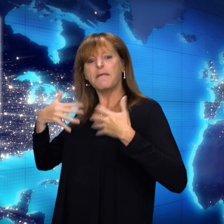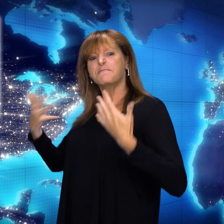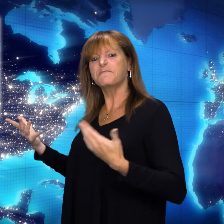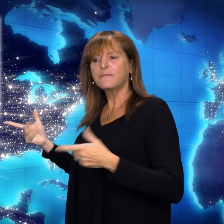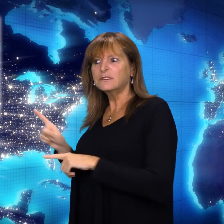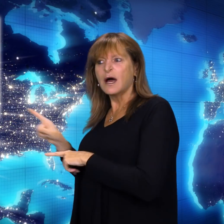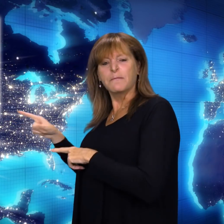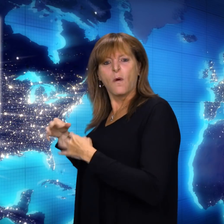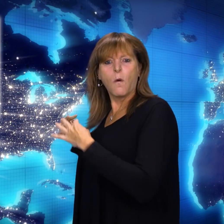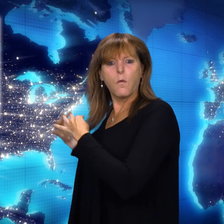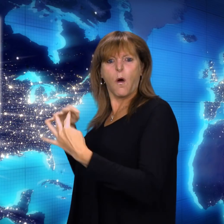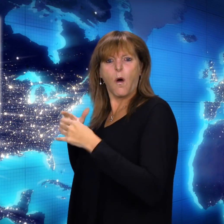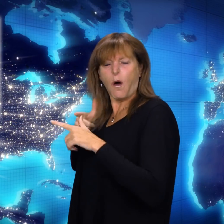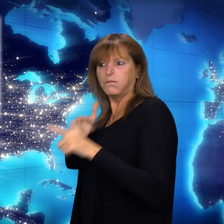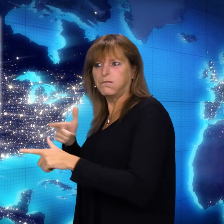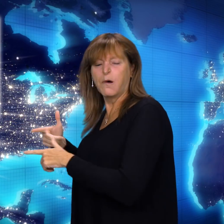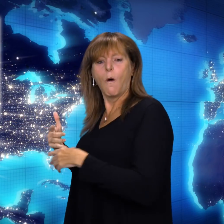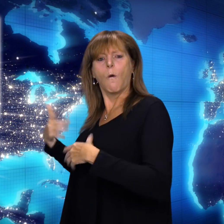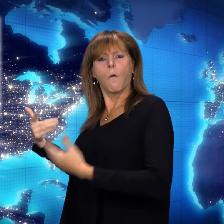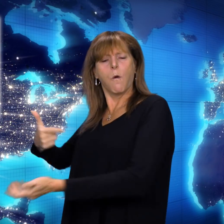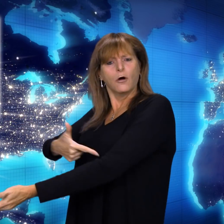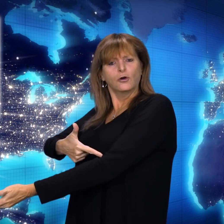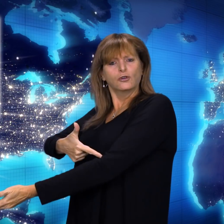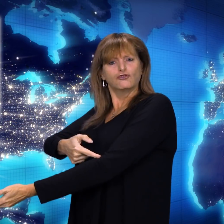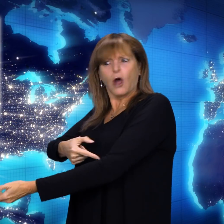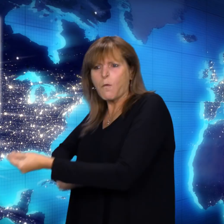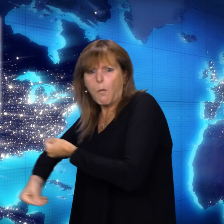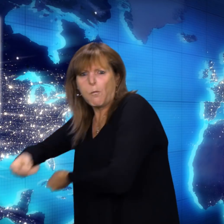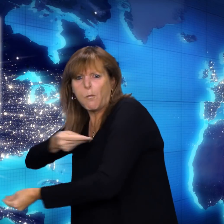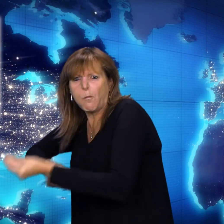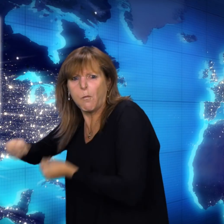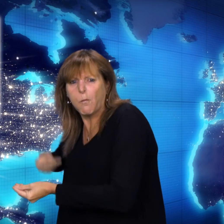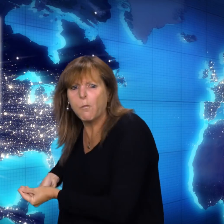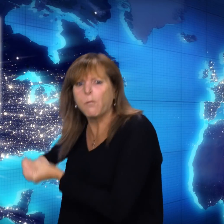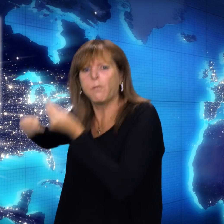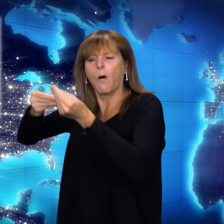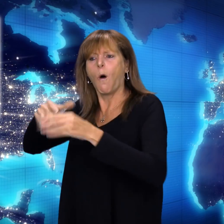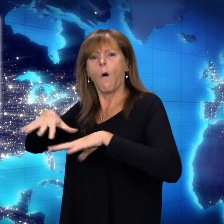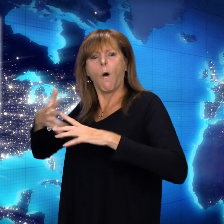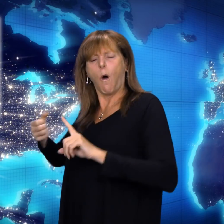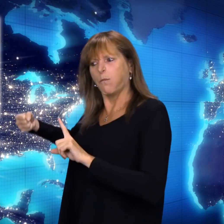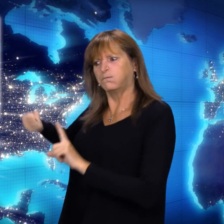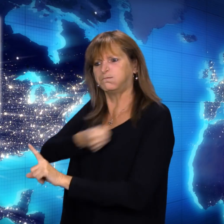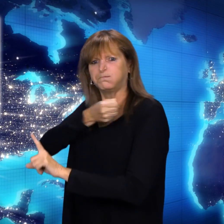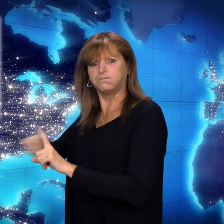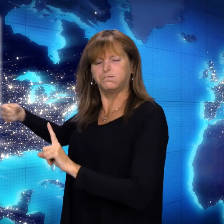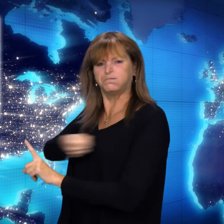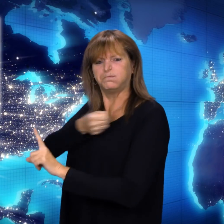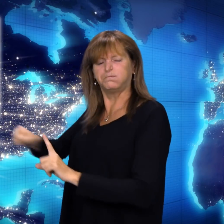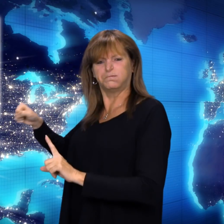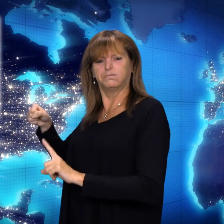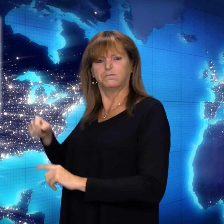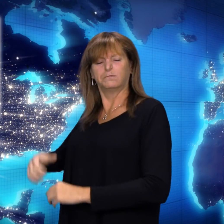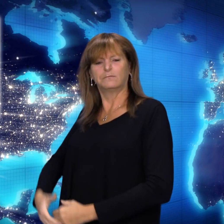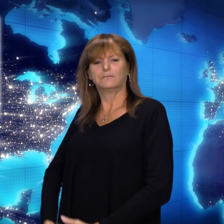of gang violence, drug smuggling, or domestic violence. They must now